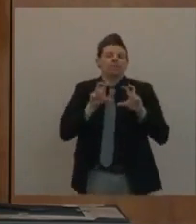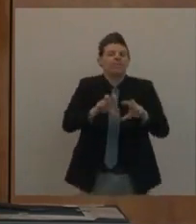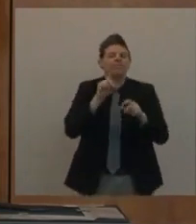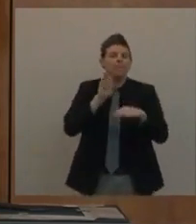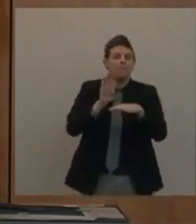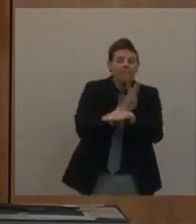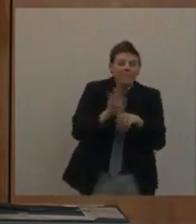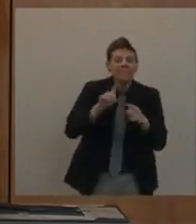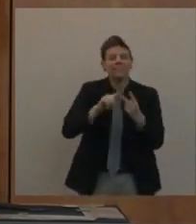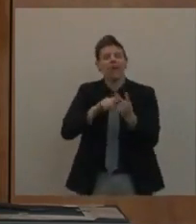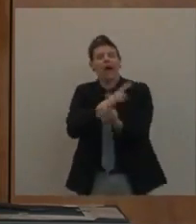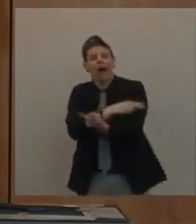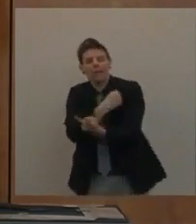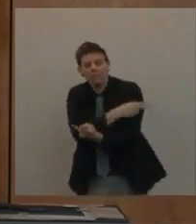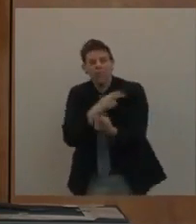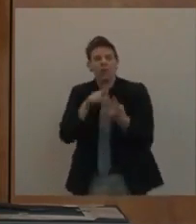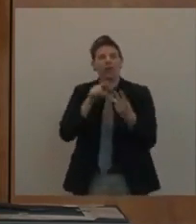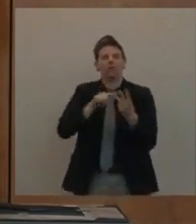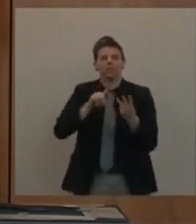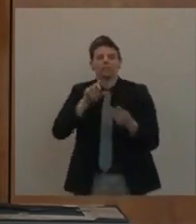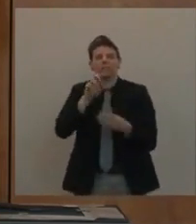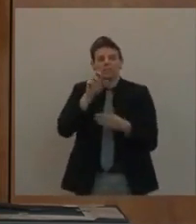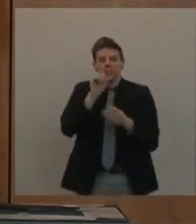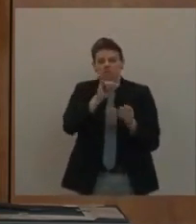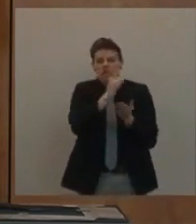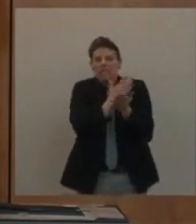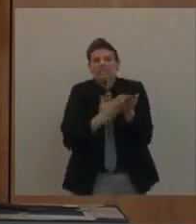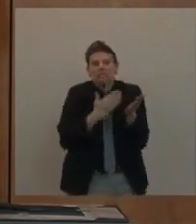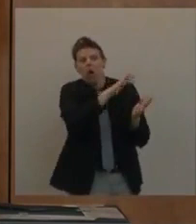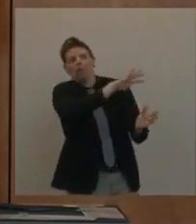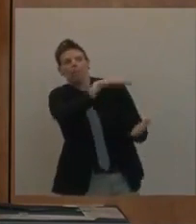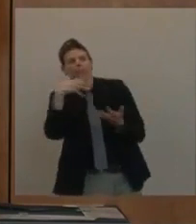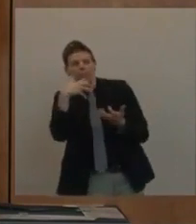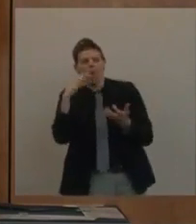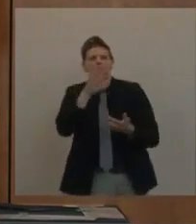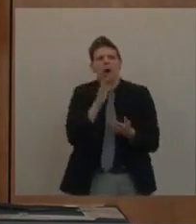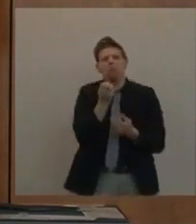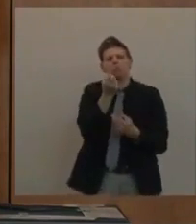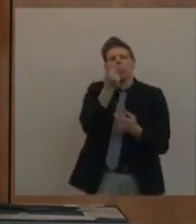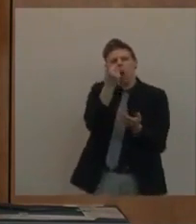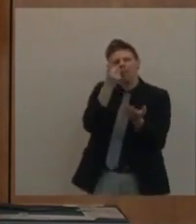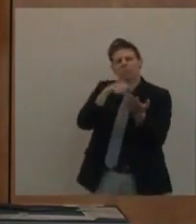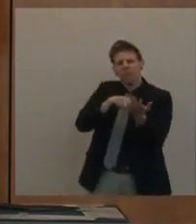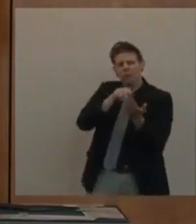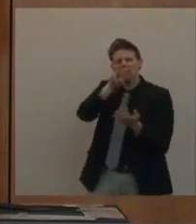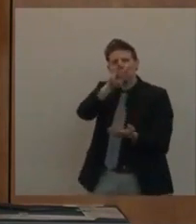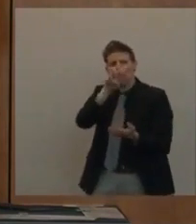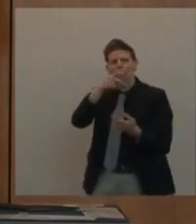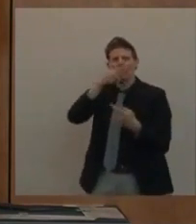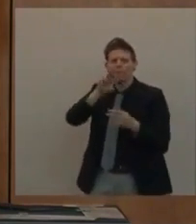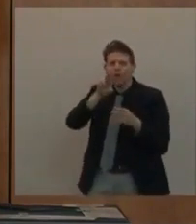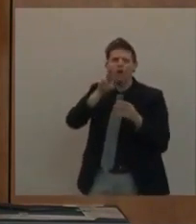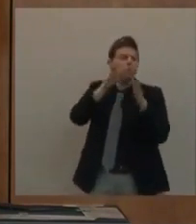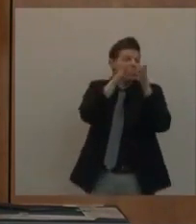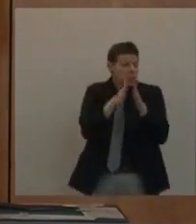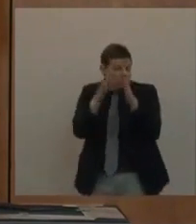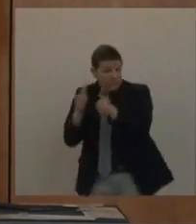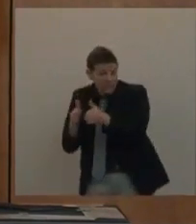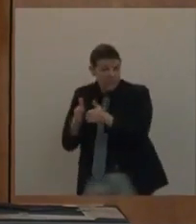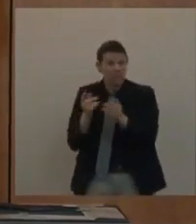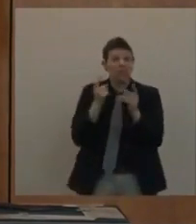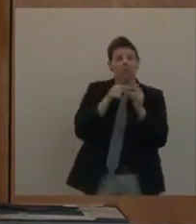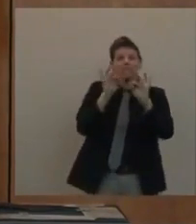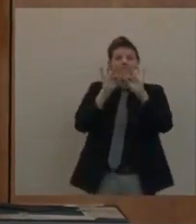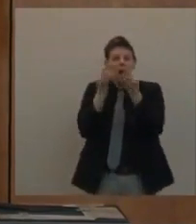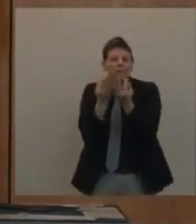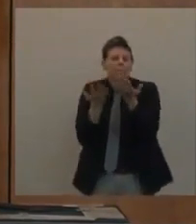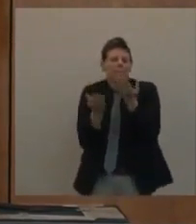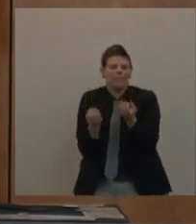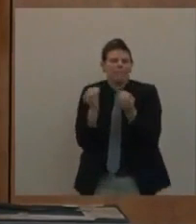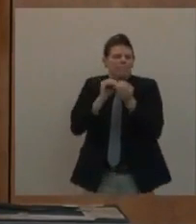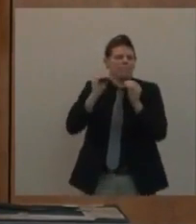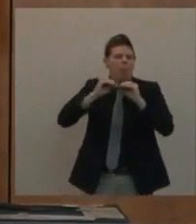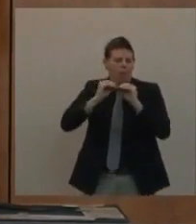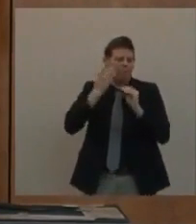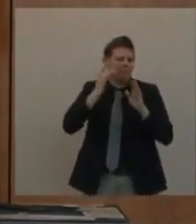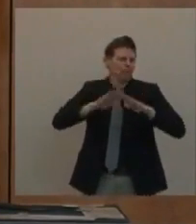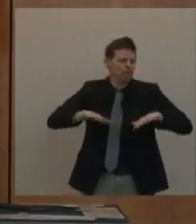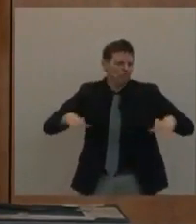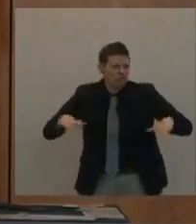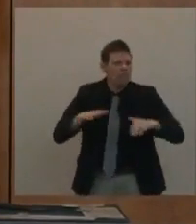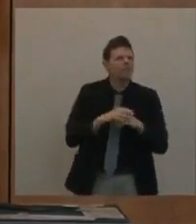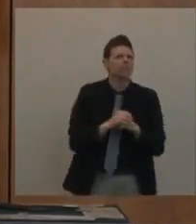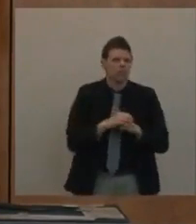WE HOPE IT IS THE FIRST OF LARGE INVESTMENTS FOR HOSPITALS, SMALL BUSINESSES, INDIVIDUALS SHOULD EXPECT TO RECEIVE A STIMULUS CHECK, ABOUT $1200 PER PERSON.